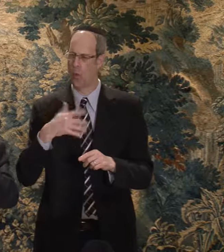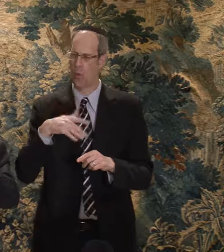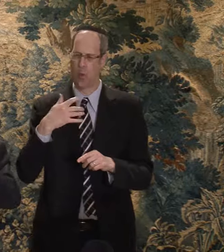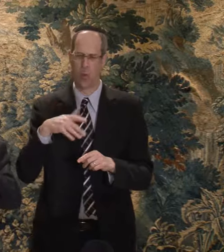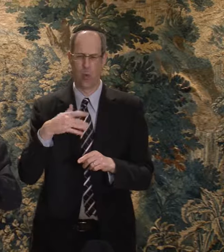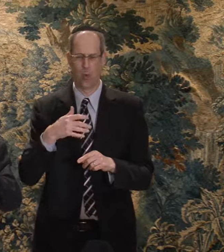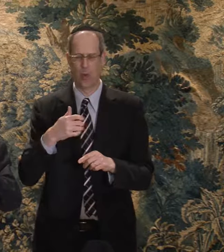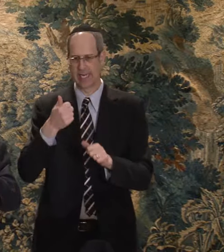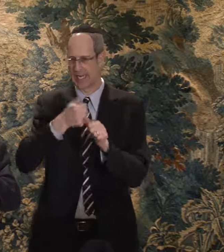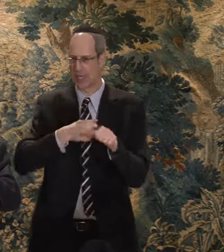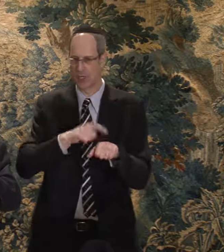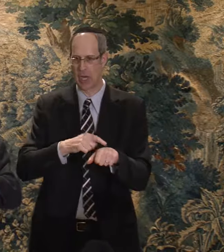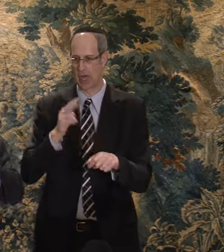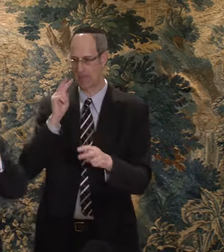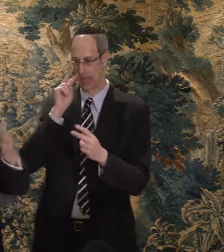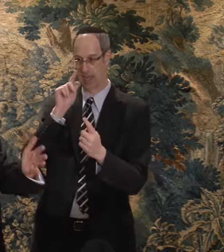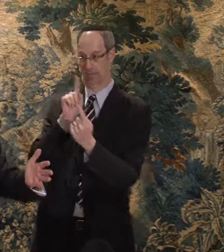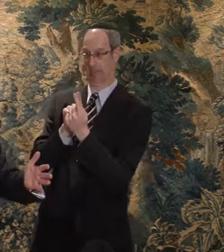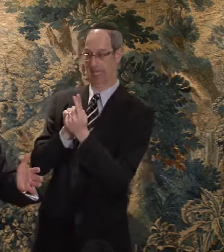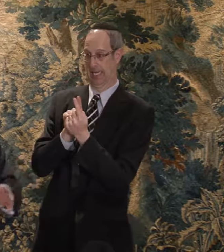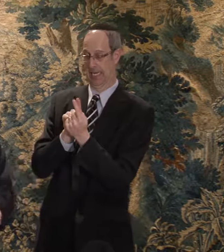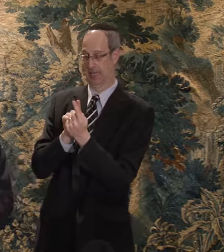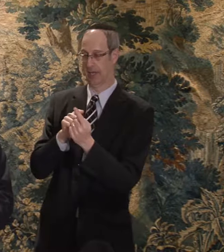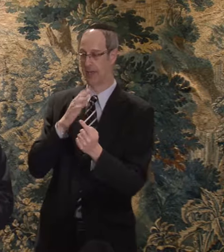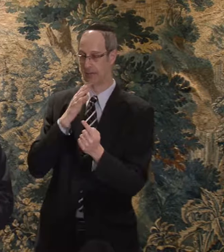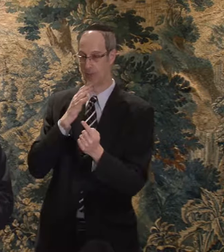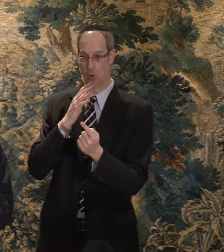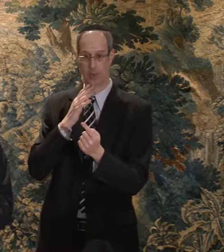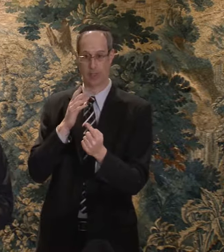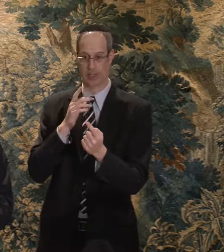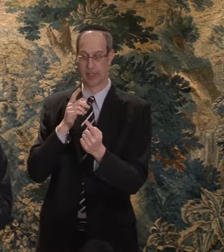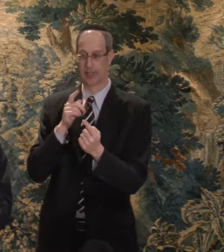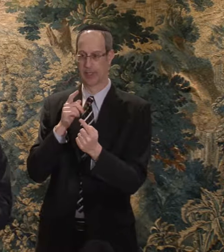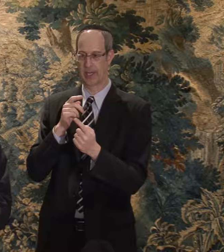time we see each other and I've spoken in a shul numerous times in Hendon we